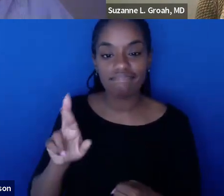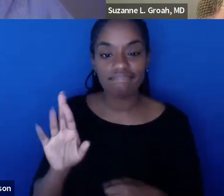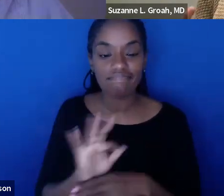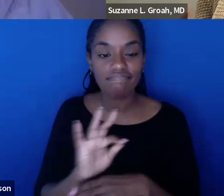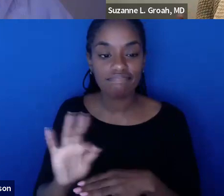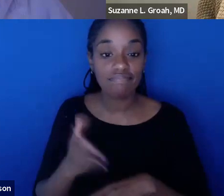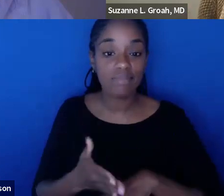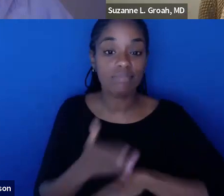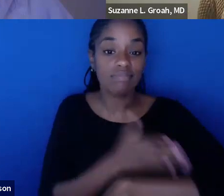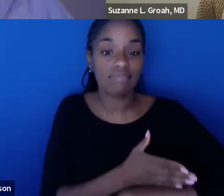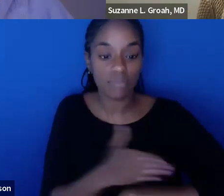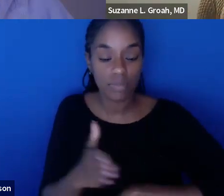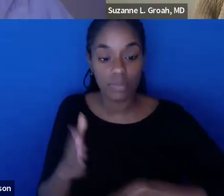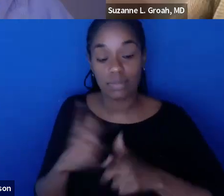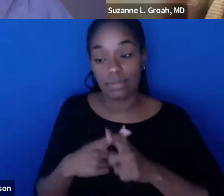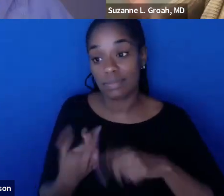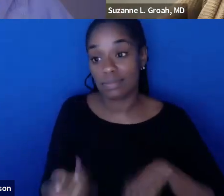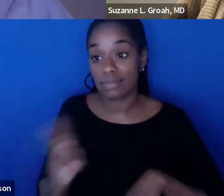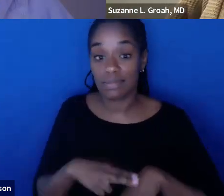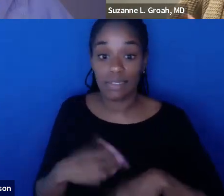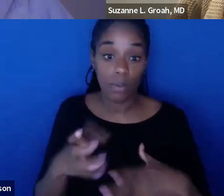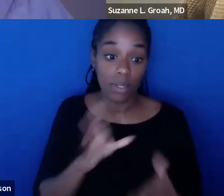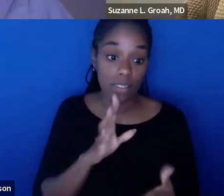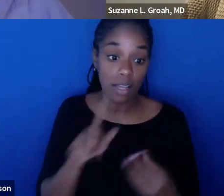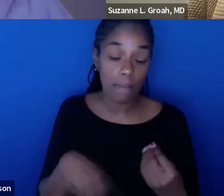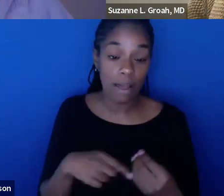Then of course, I didn’t want to talk, I wanted to talk about this last, new medicines too.